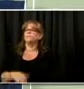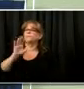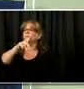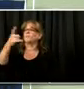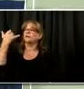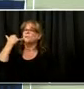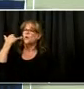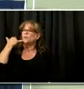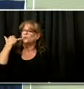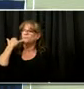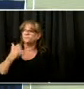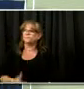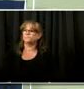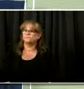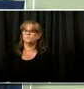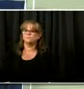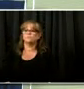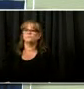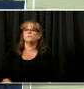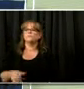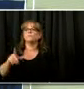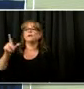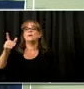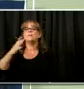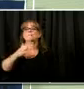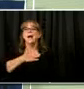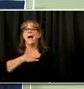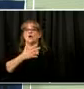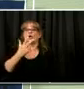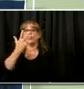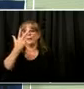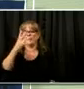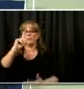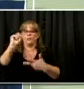I have a three-part question on COVID-19 and guidance from the White House. Who in